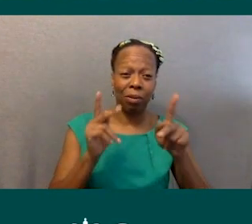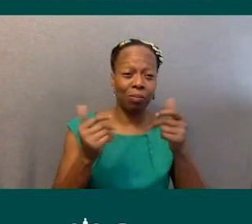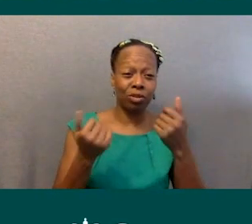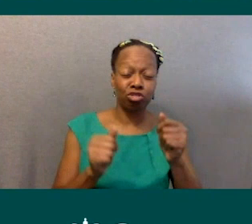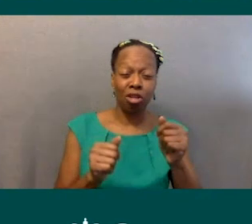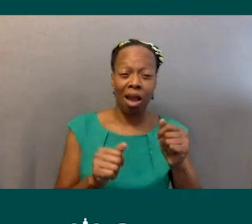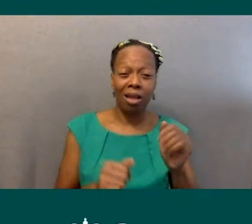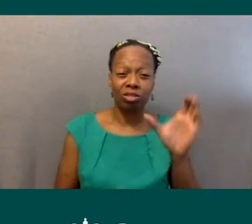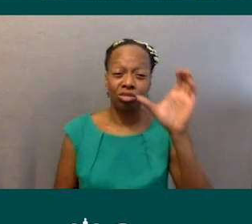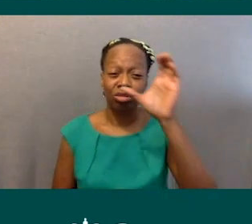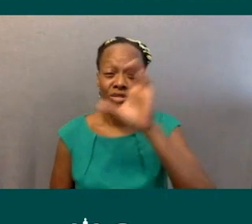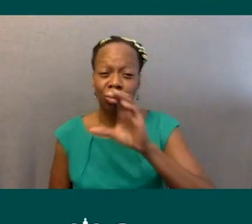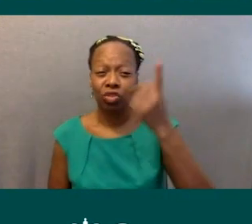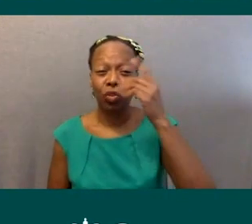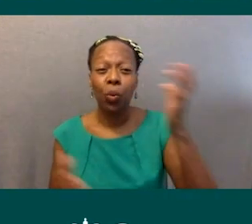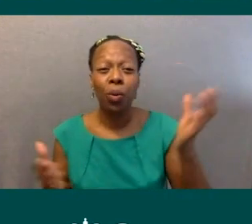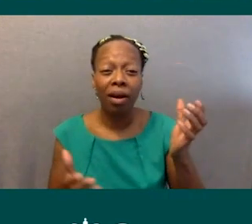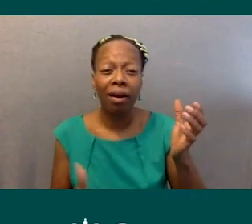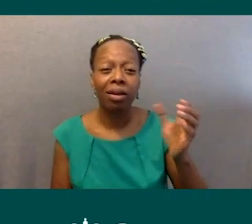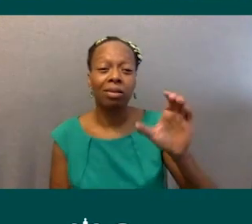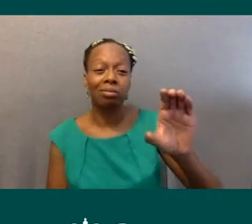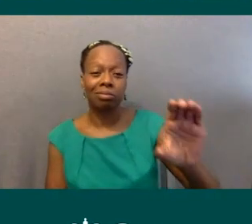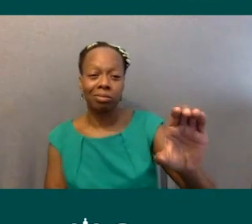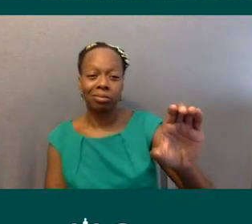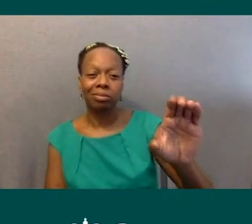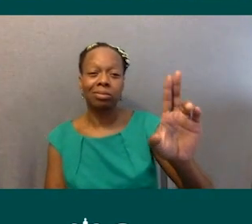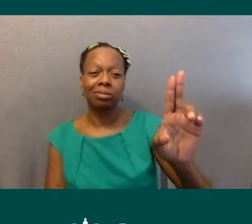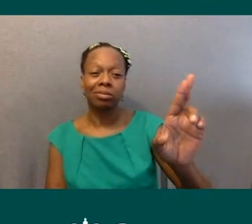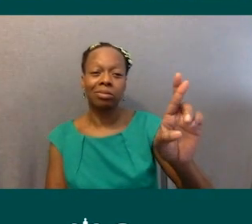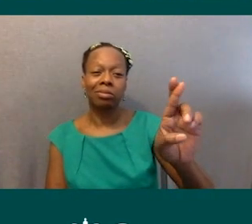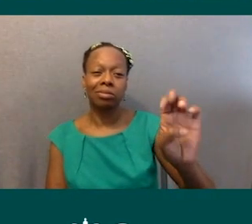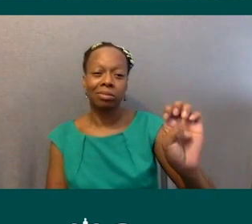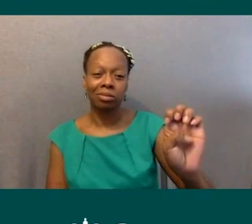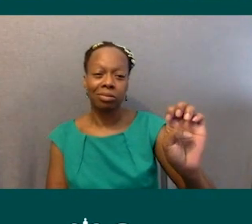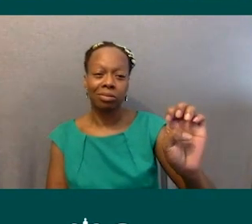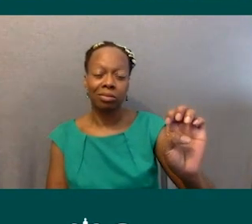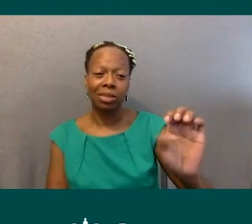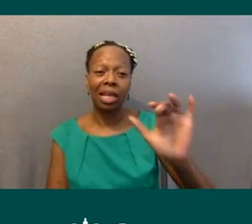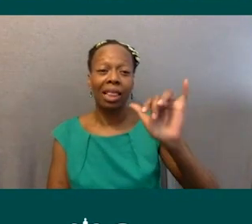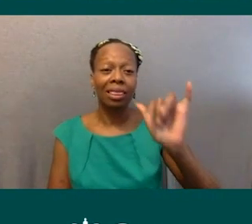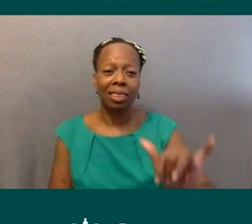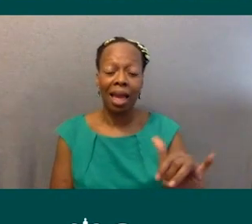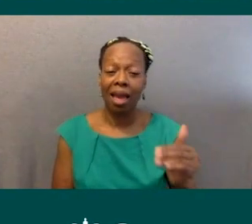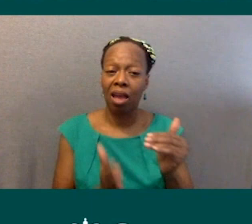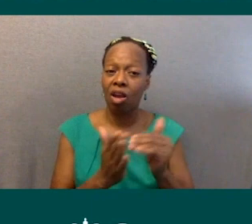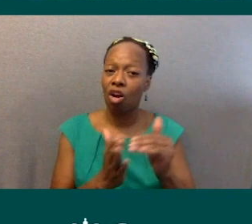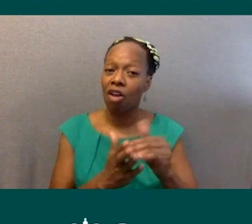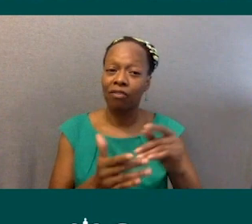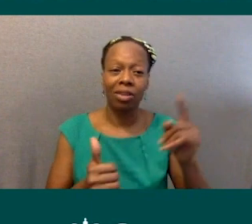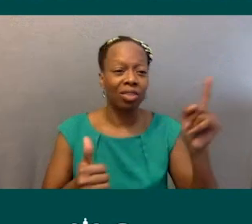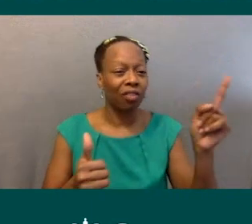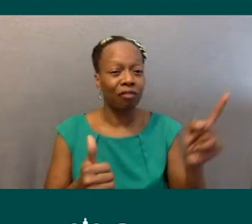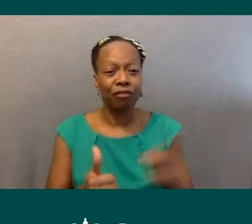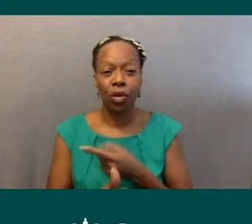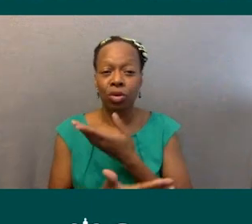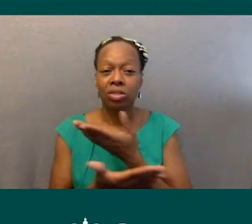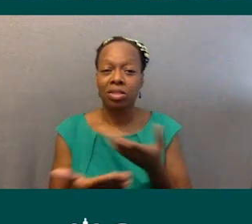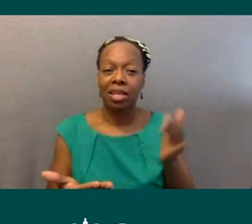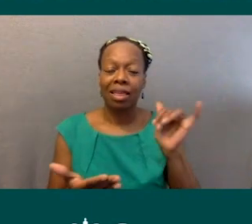And that's the first thing that very often hinders the child, and I see it over and over again,